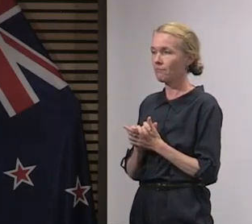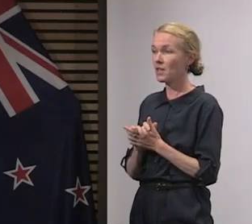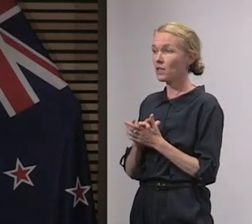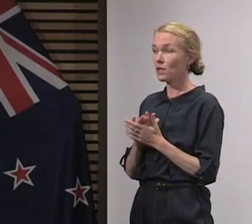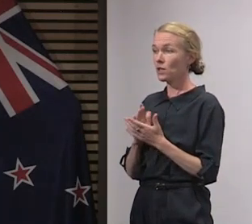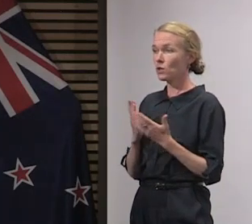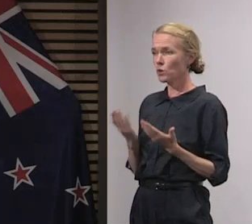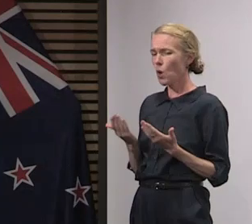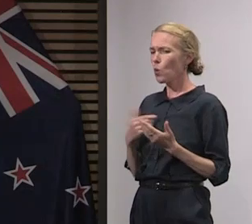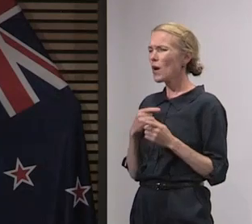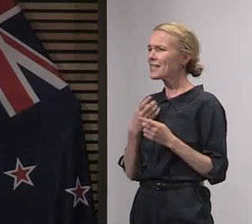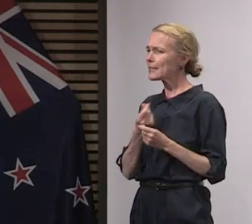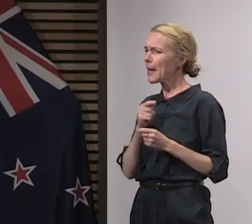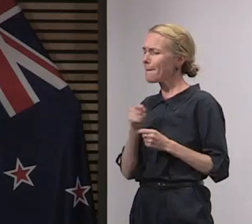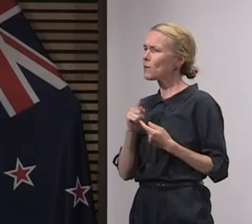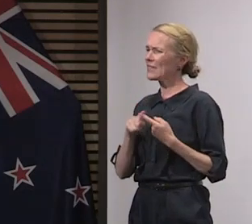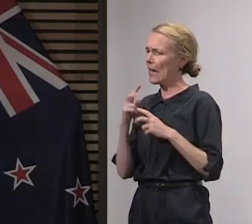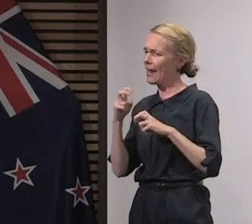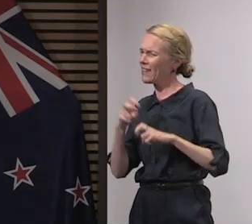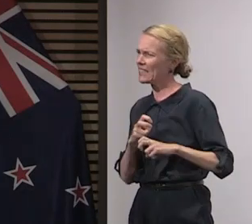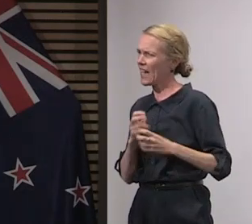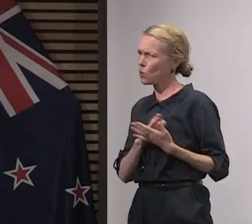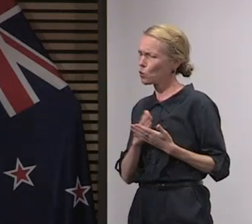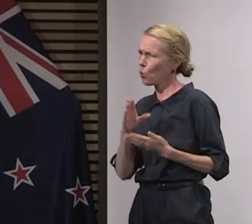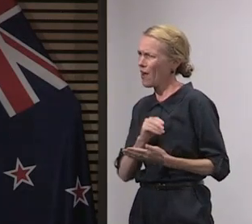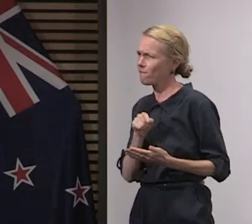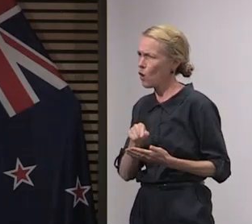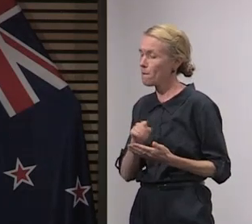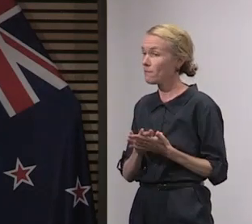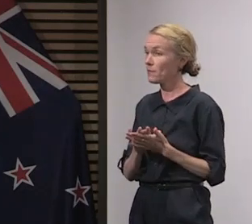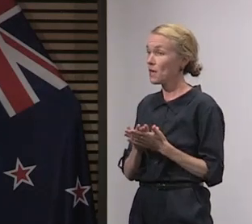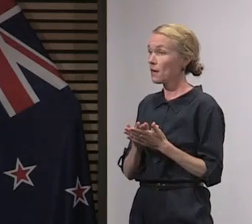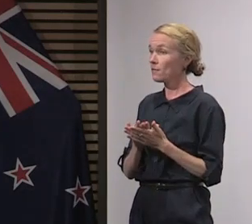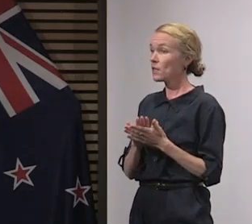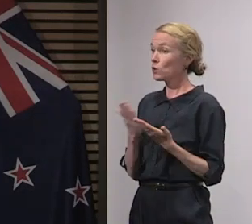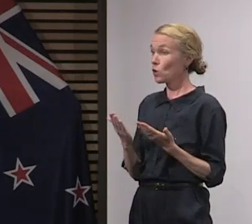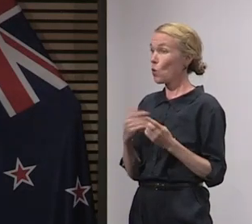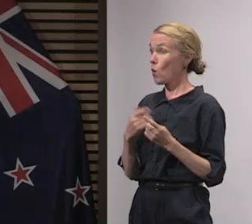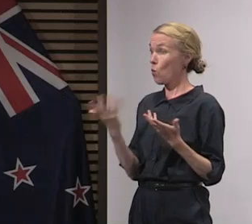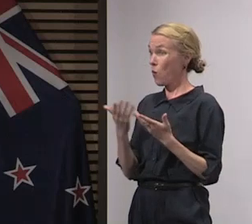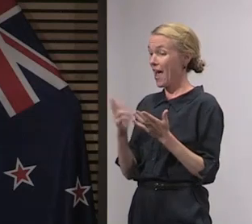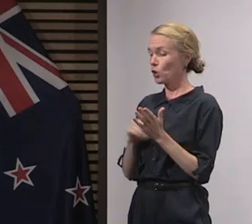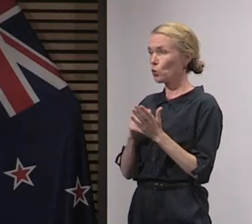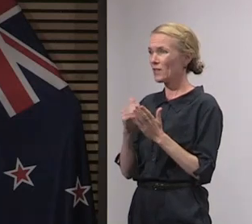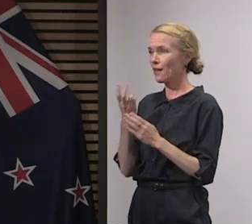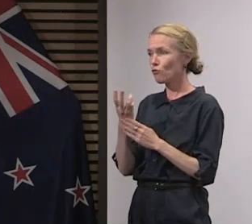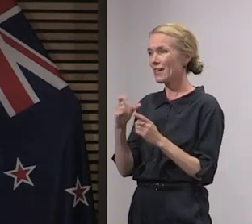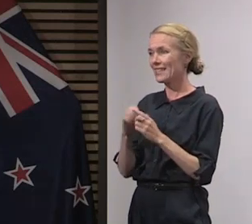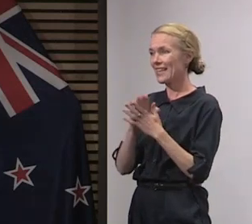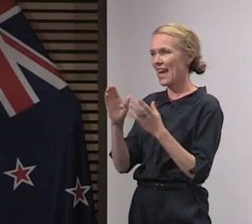confirmed as community transmission. The balance are still under investigation and those - the highest numbers